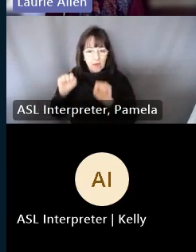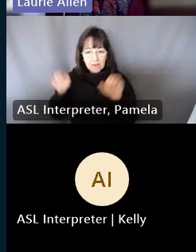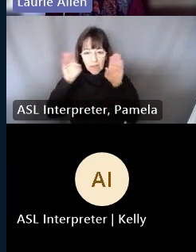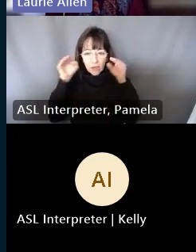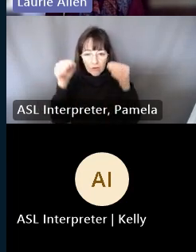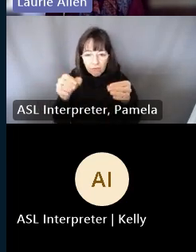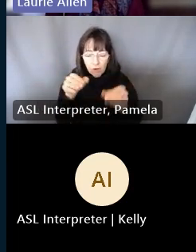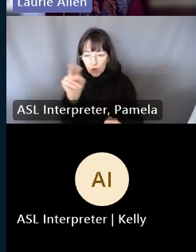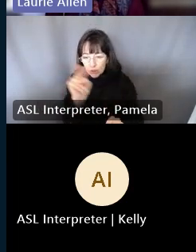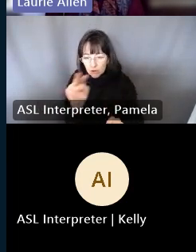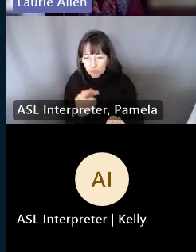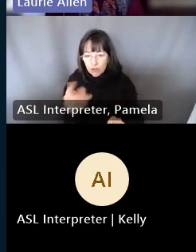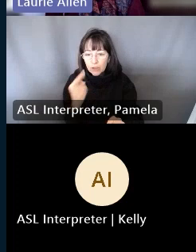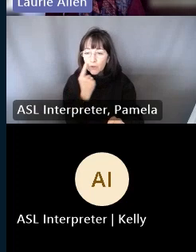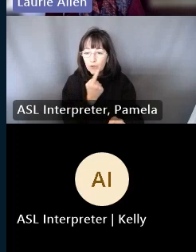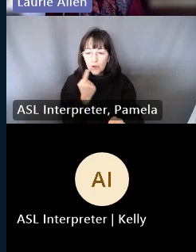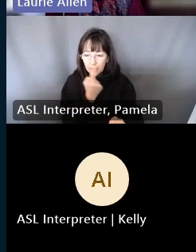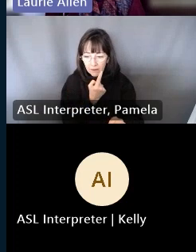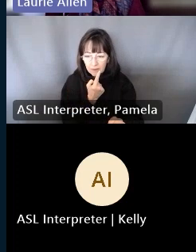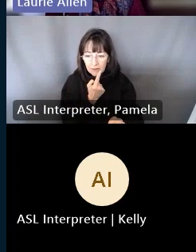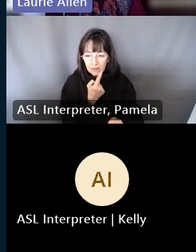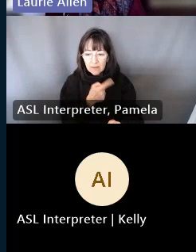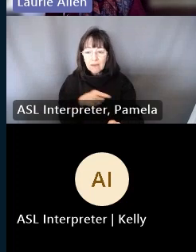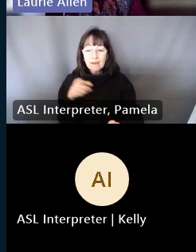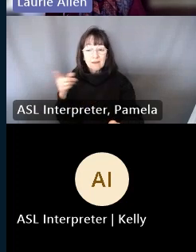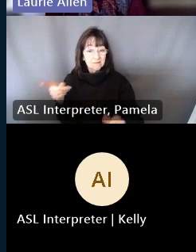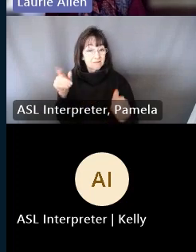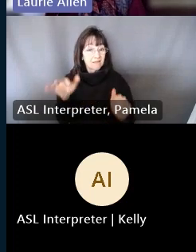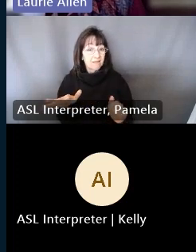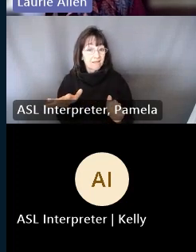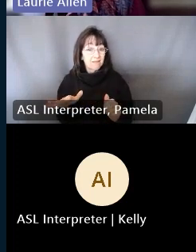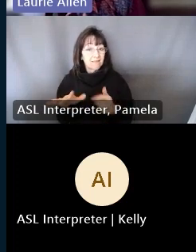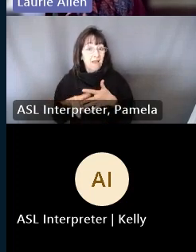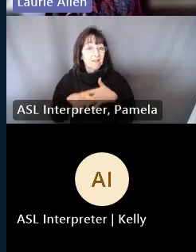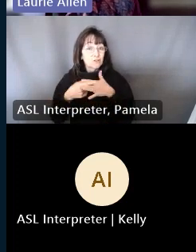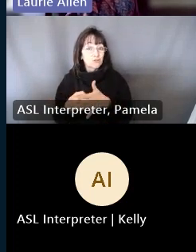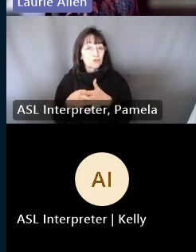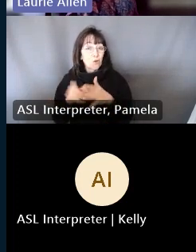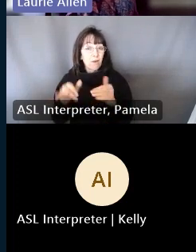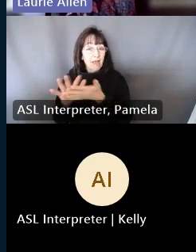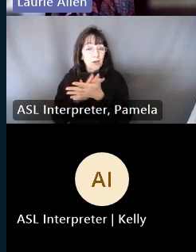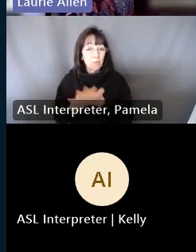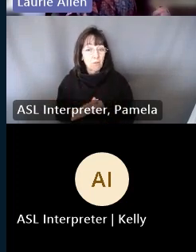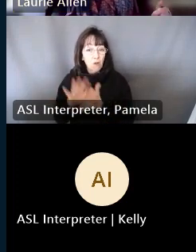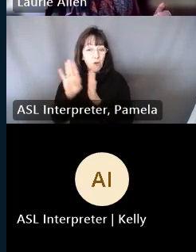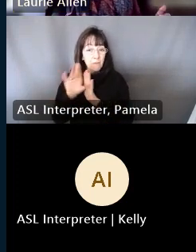She brought that idea to a hackathon and out of it came Blur background that we all benefit from and use today.